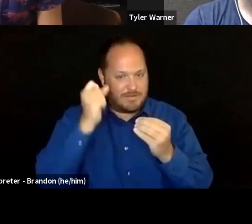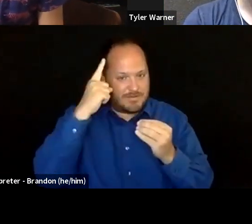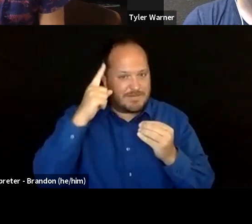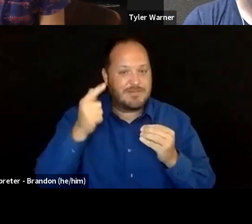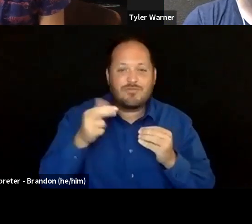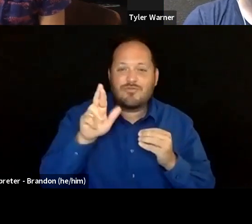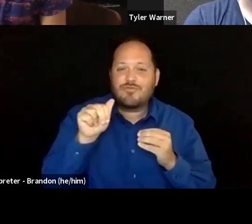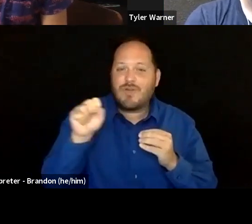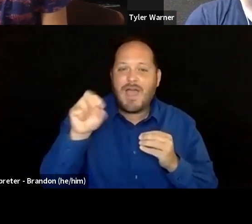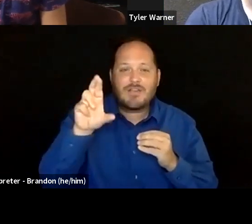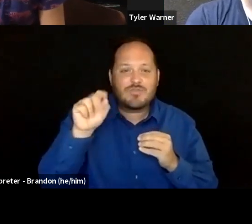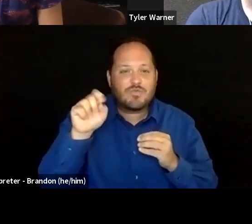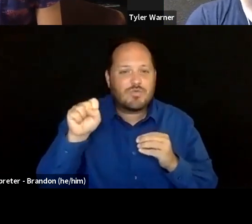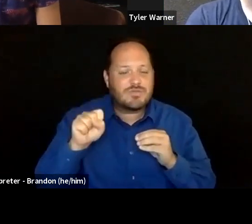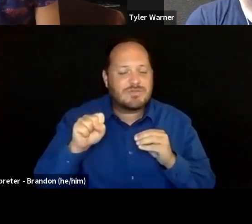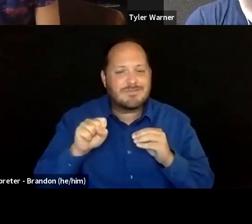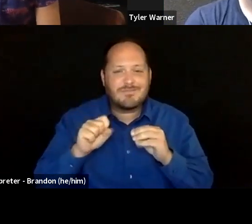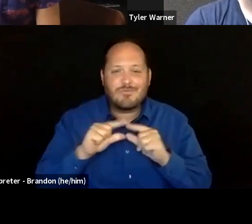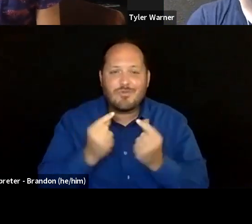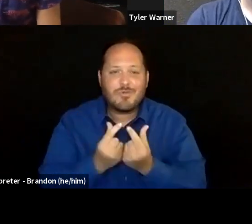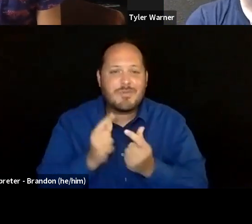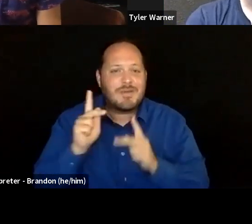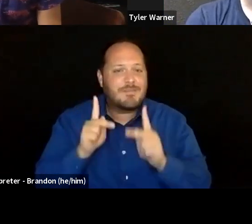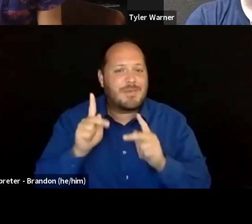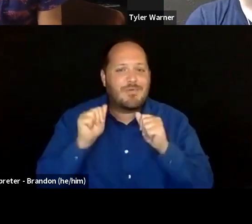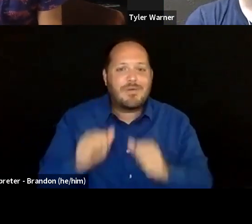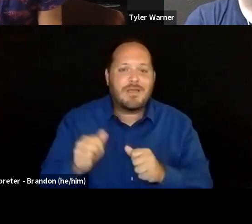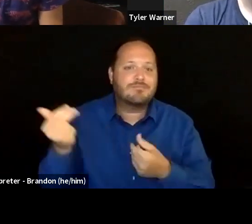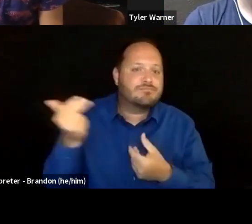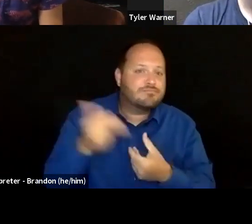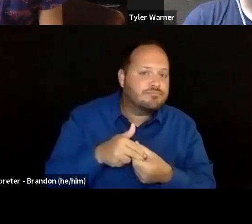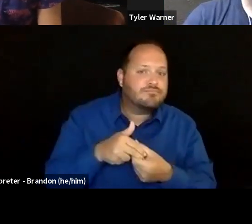leadership of Black-led groups here in Portland.